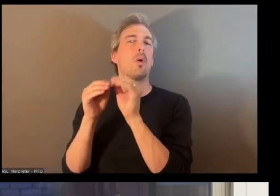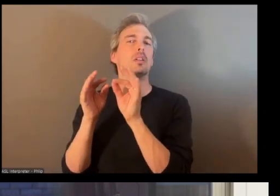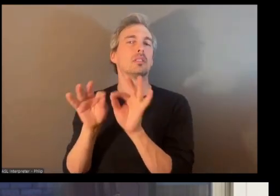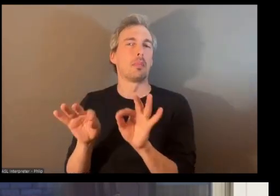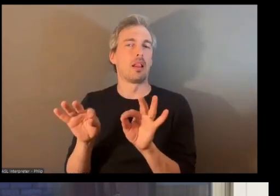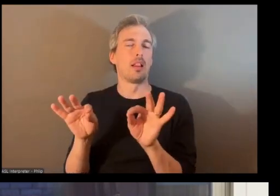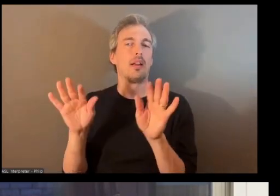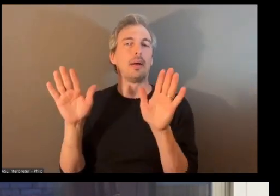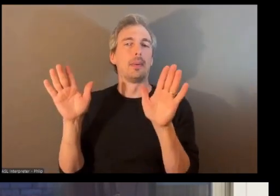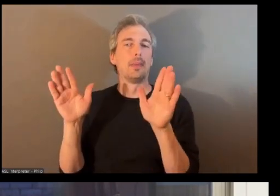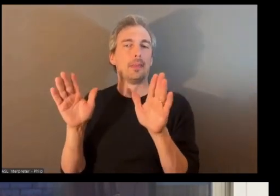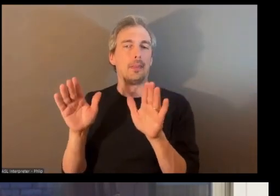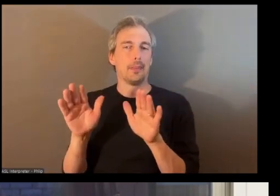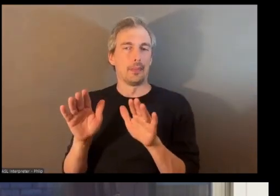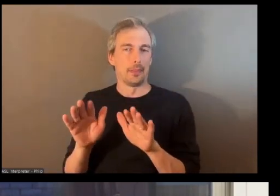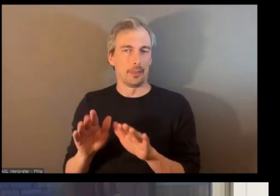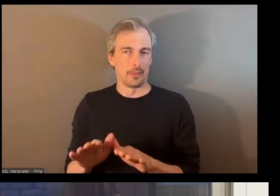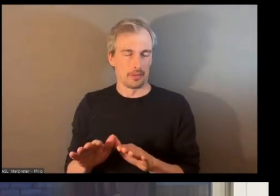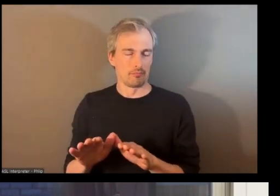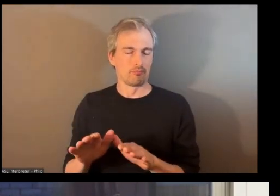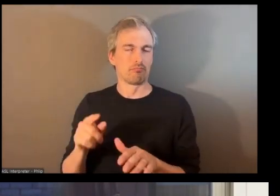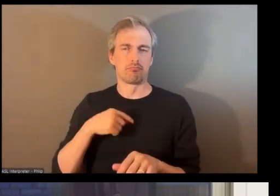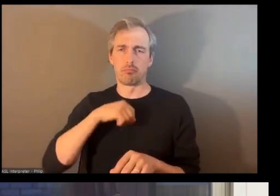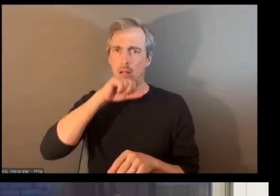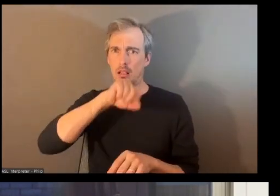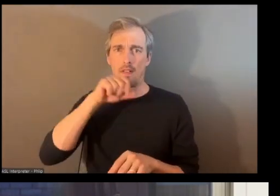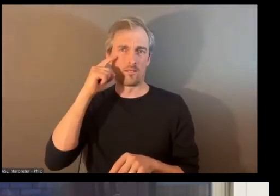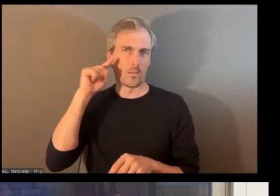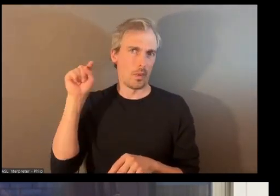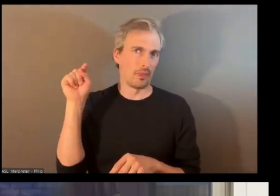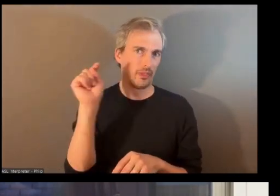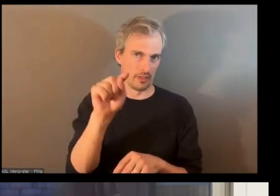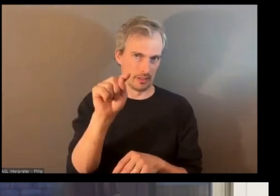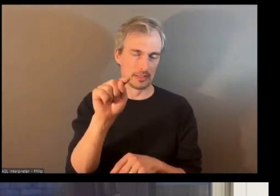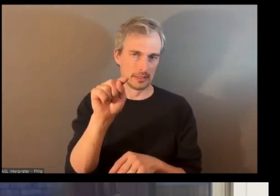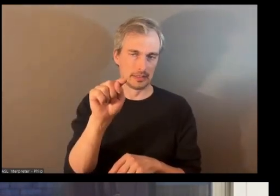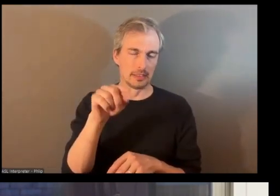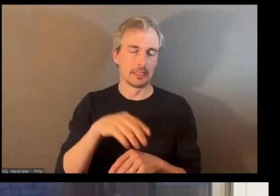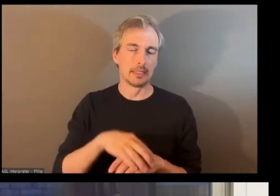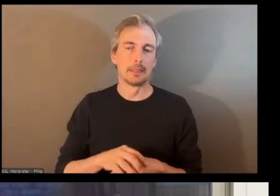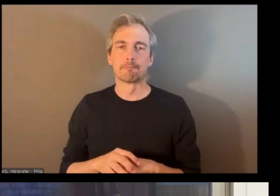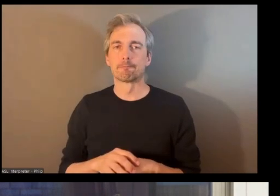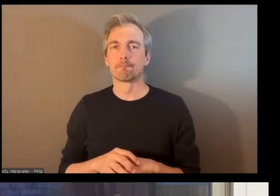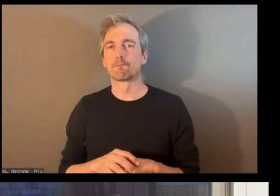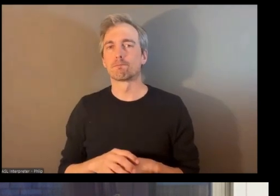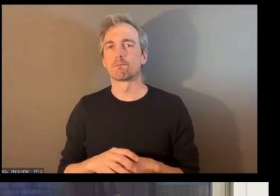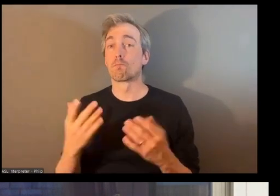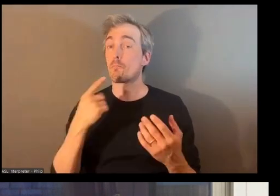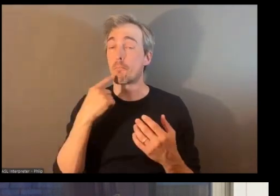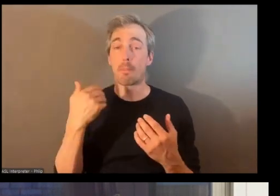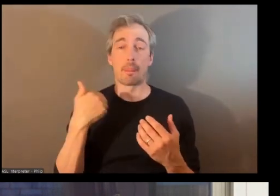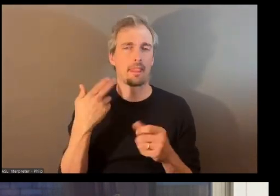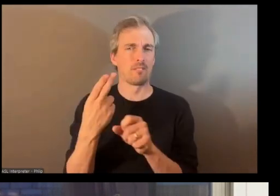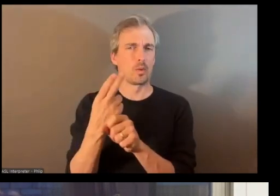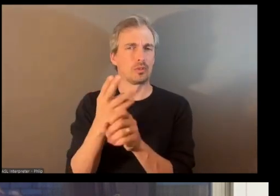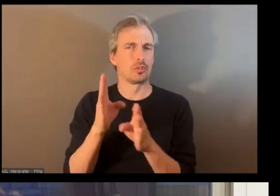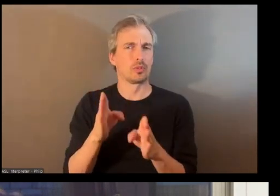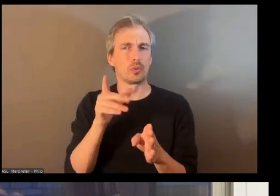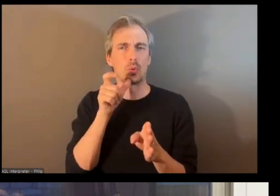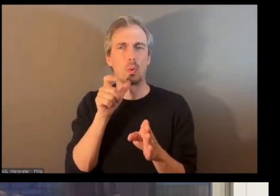Because... Let's say a user with limited English comes to a website that does not exist in a different language.